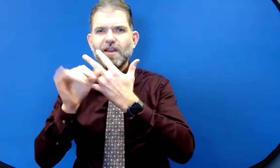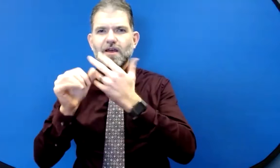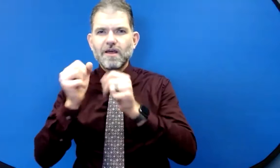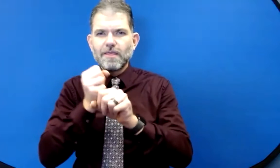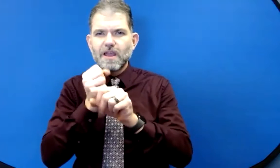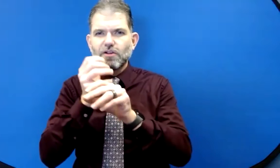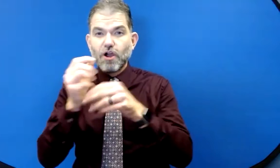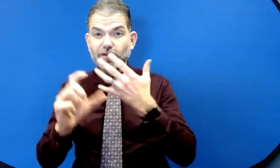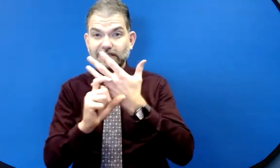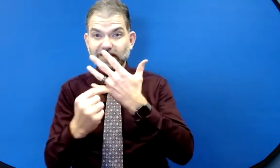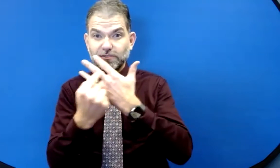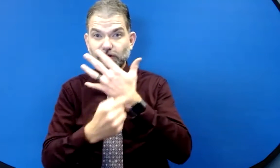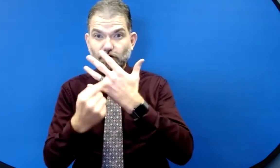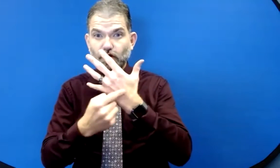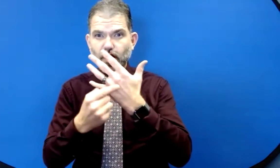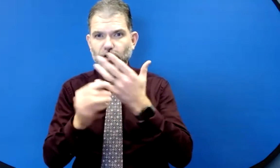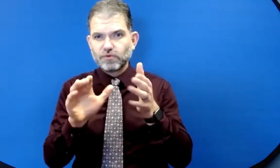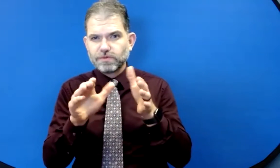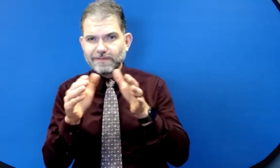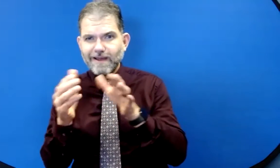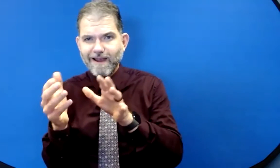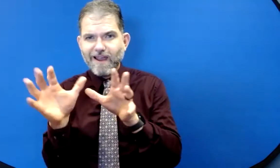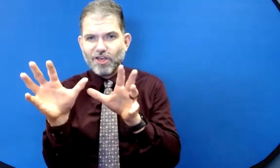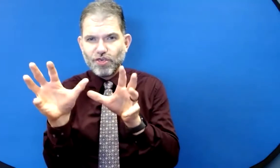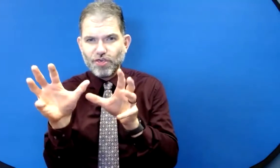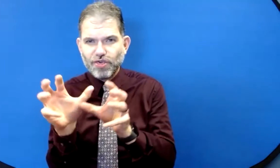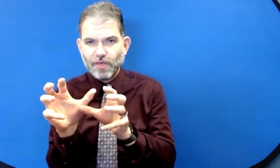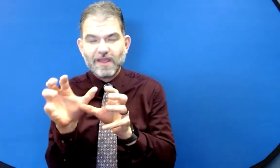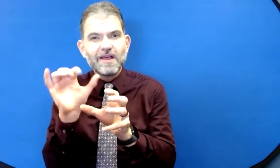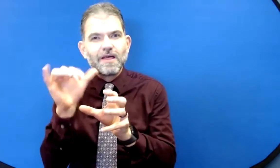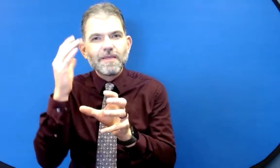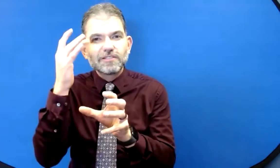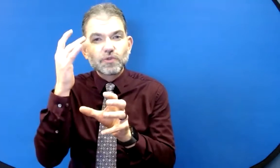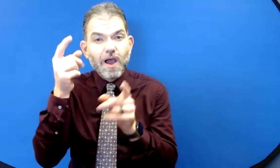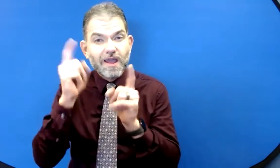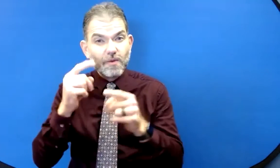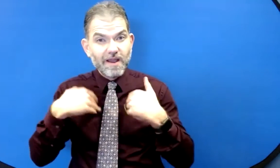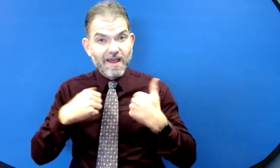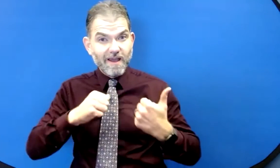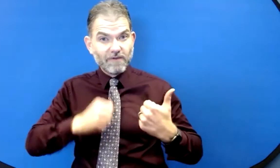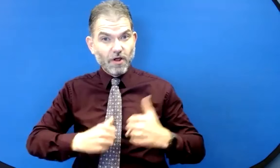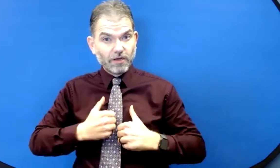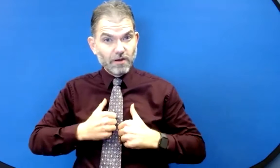ASL Interpreter: binds itself to the neuron. ASL Interpreter: and that causes the entire neuron to shrivel.